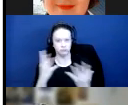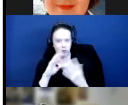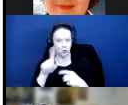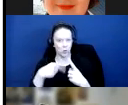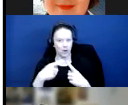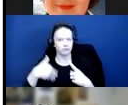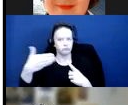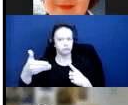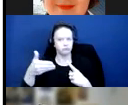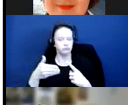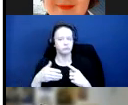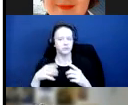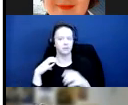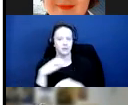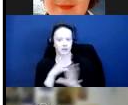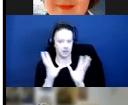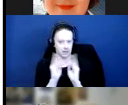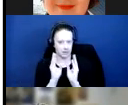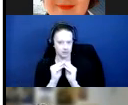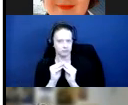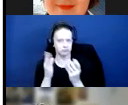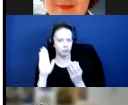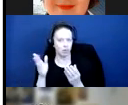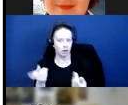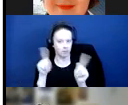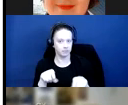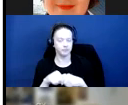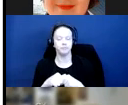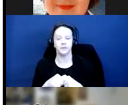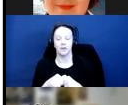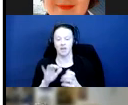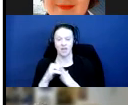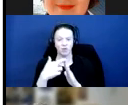So, basically the rulemaking process is a bunch of people just like me,